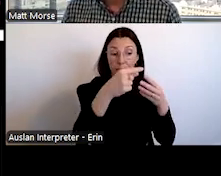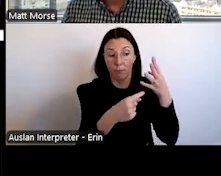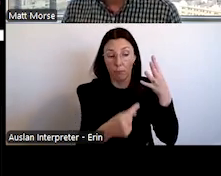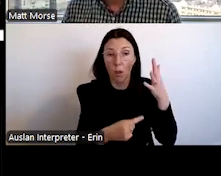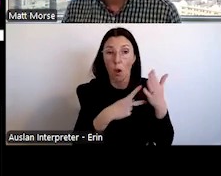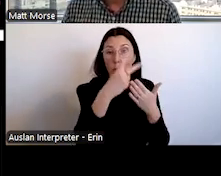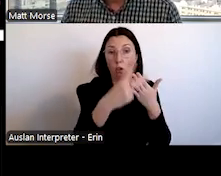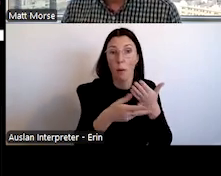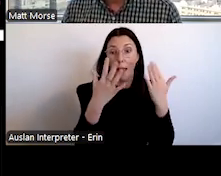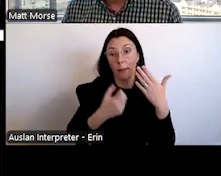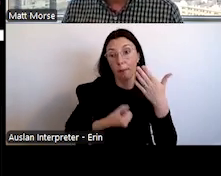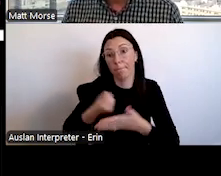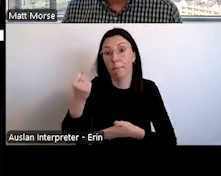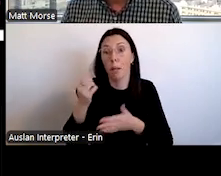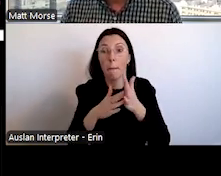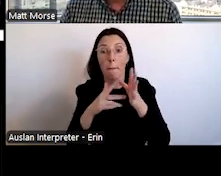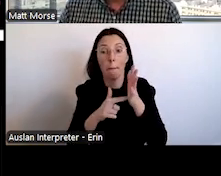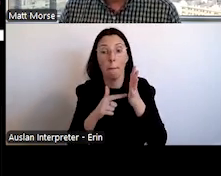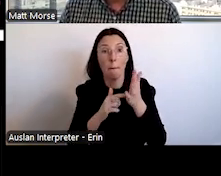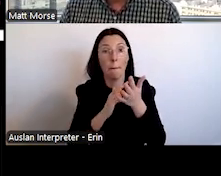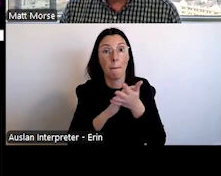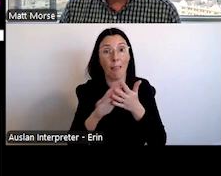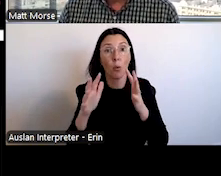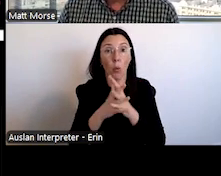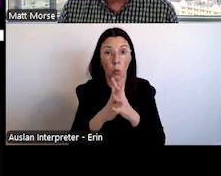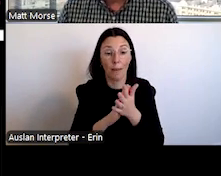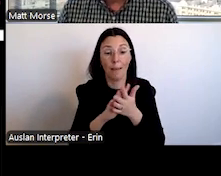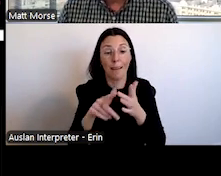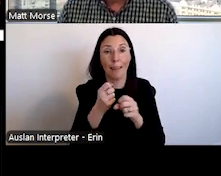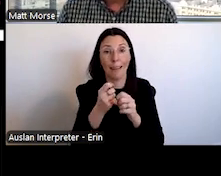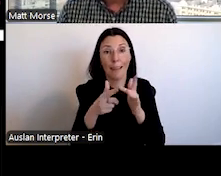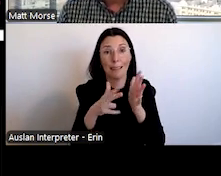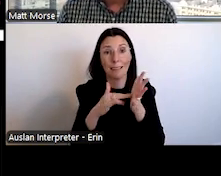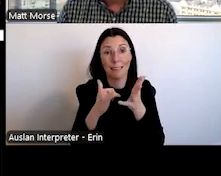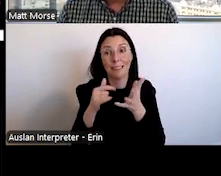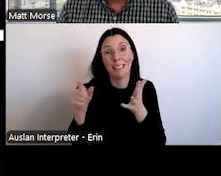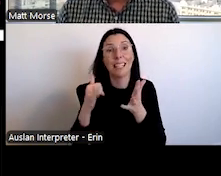Matthew Higgins, who is the State manager of partnerships and development for Queensland,